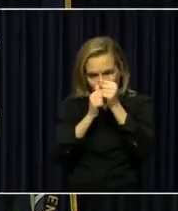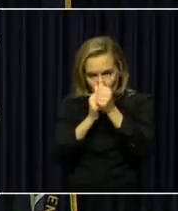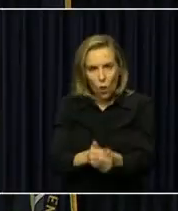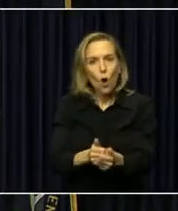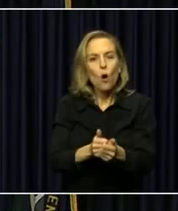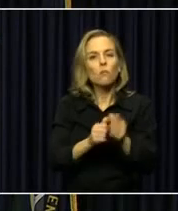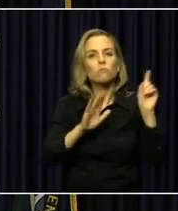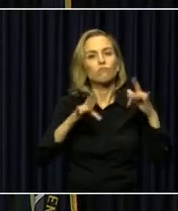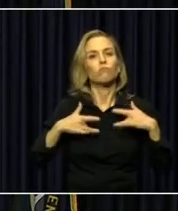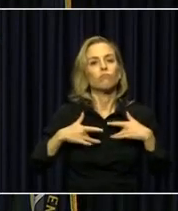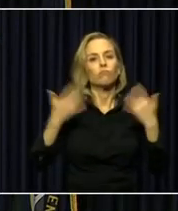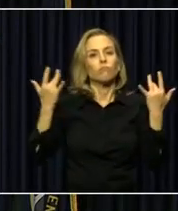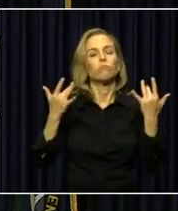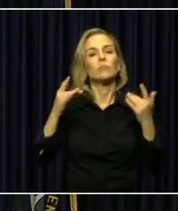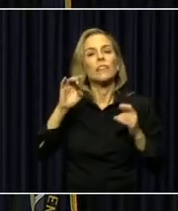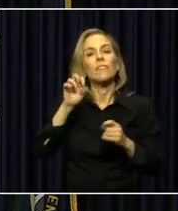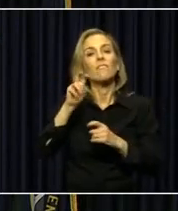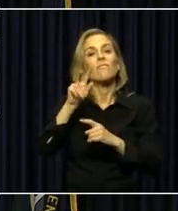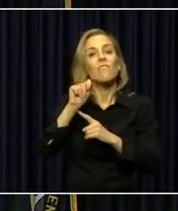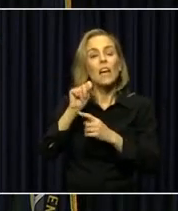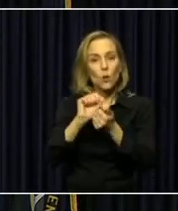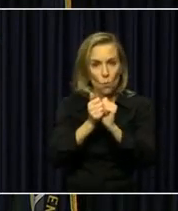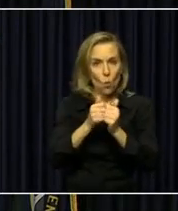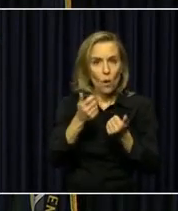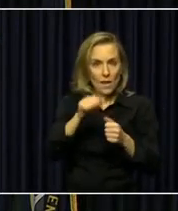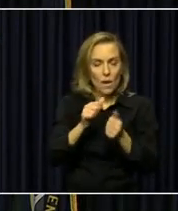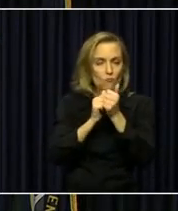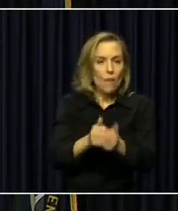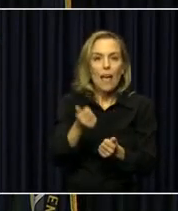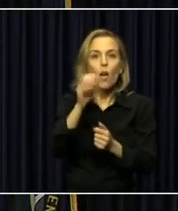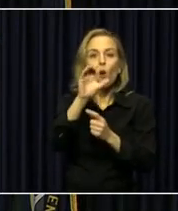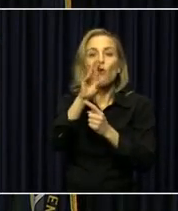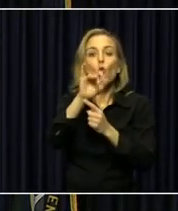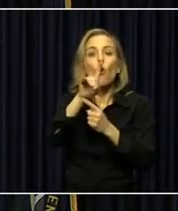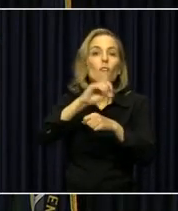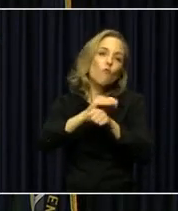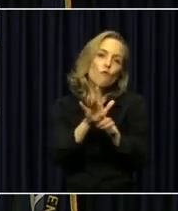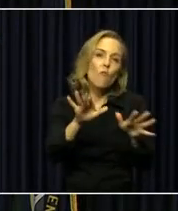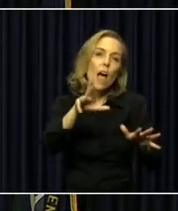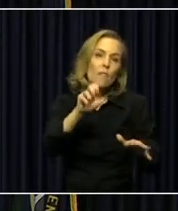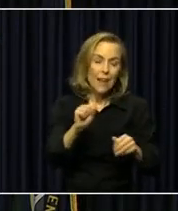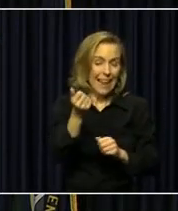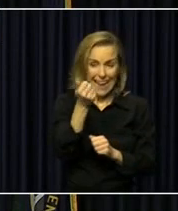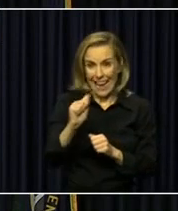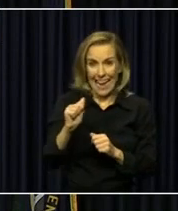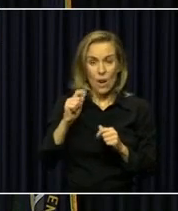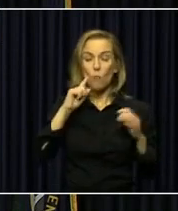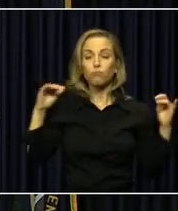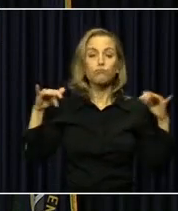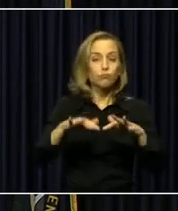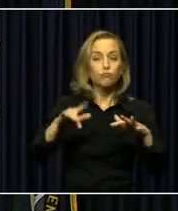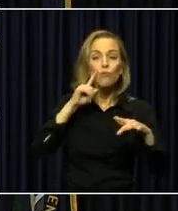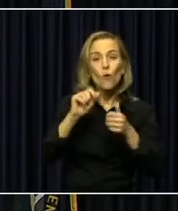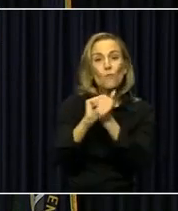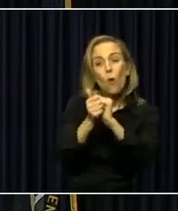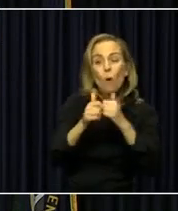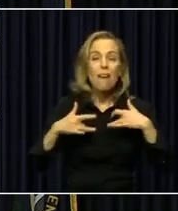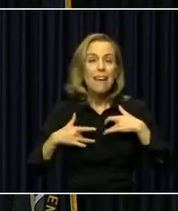FILL OUT YOUR CENSUS. AGAIN, THIS IS SO IMPORTANT ON